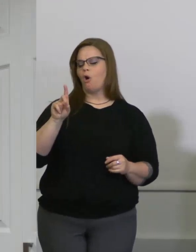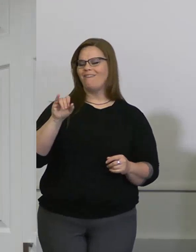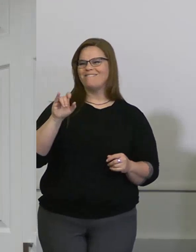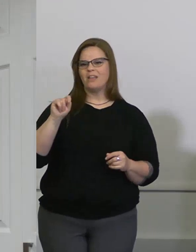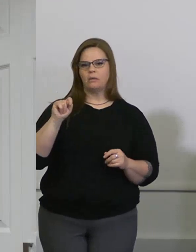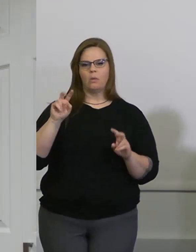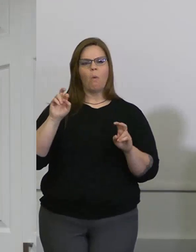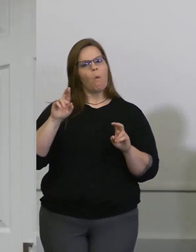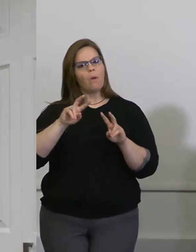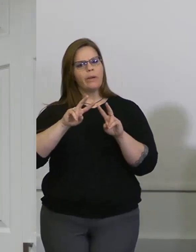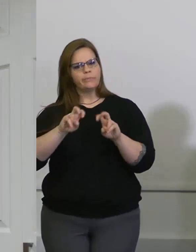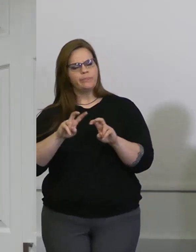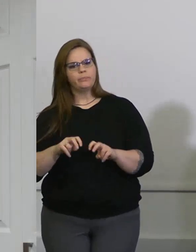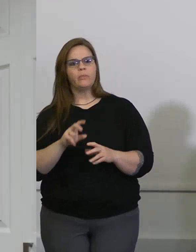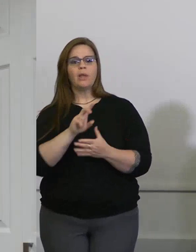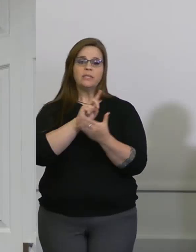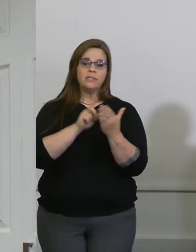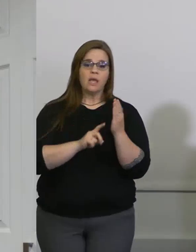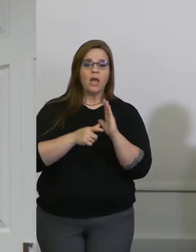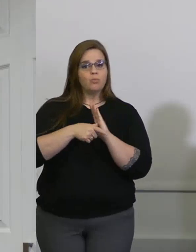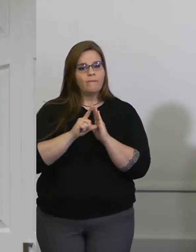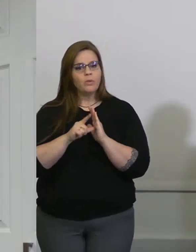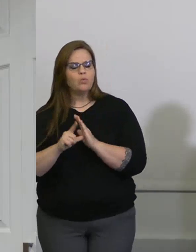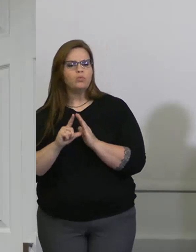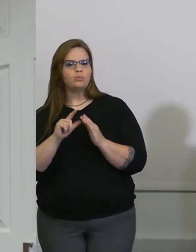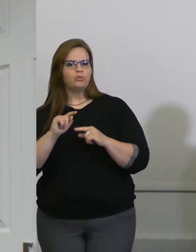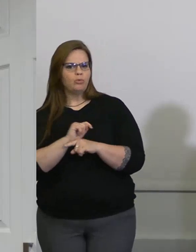reviews, we do trainings on accessibility.